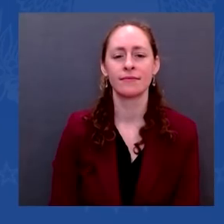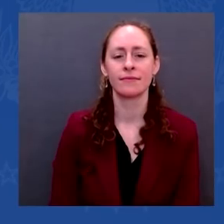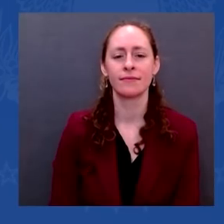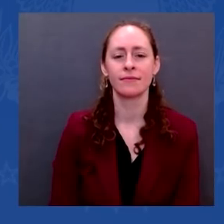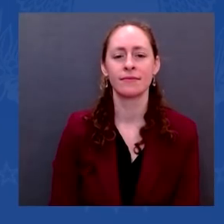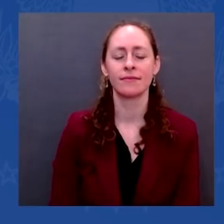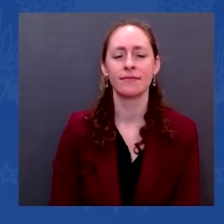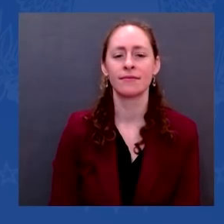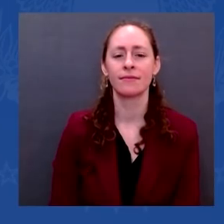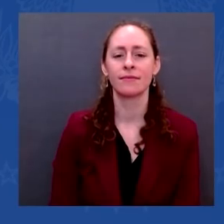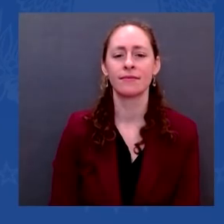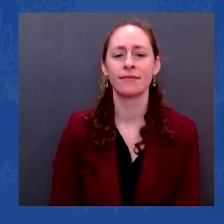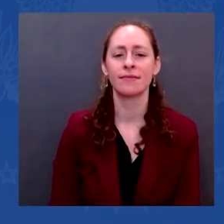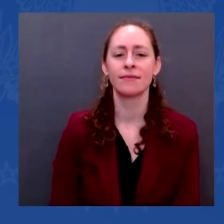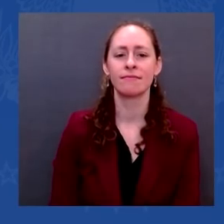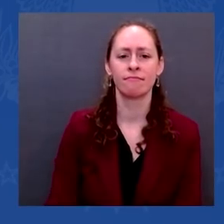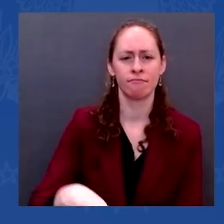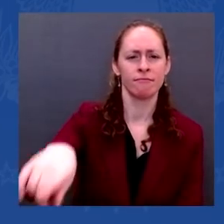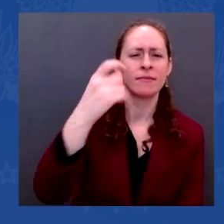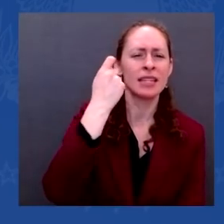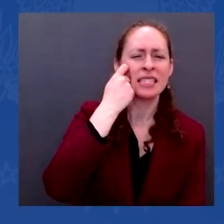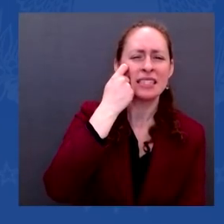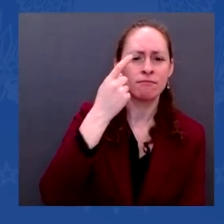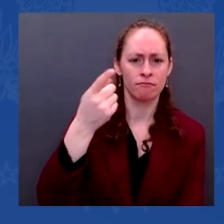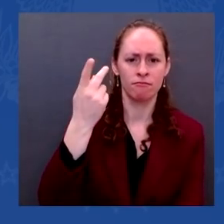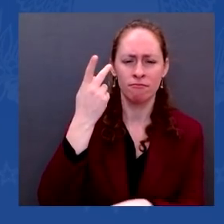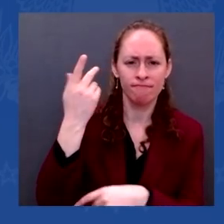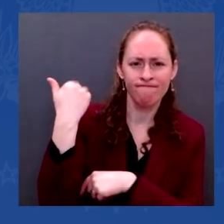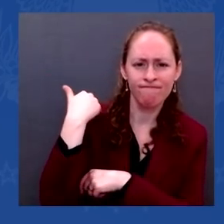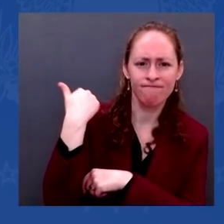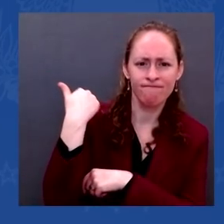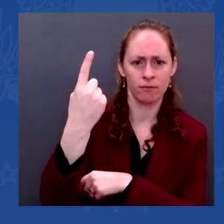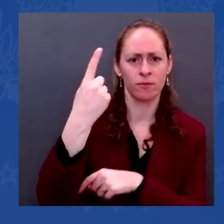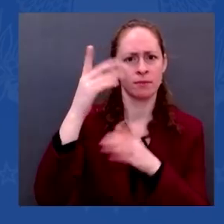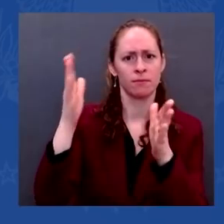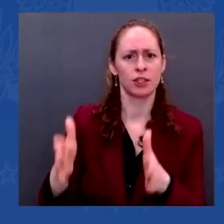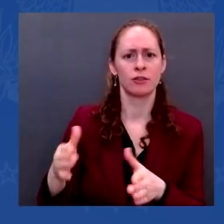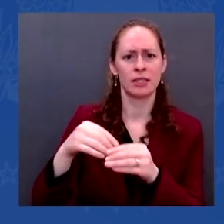He took four worshippers hostage, including a rabbi, for 11 hours.